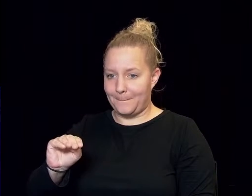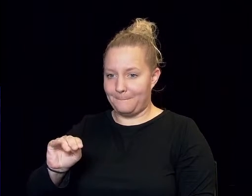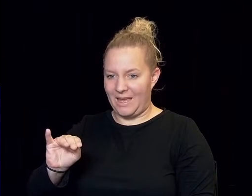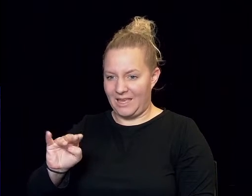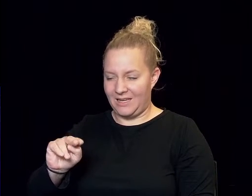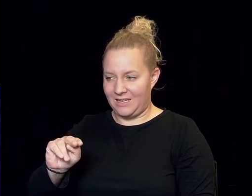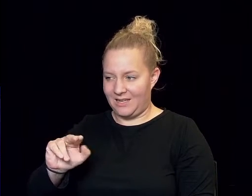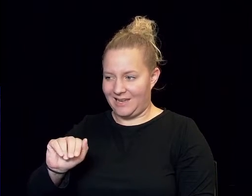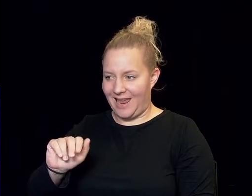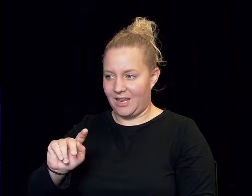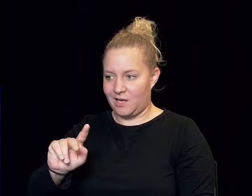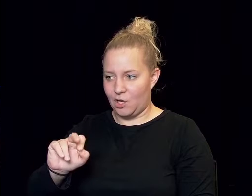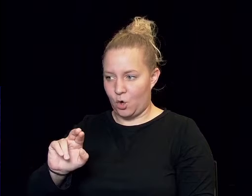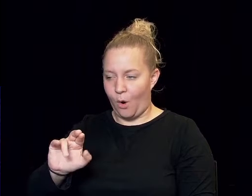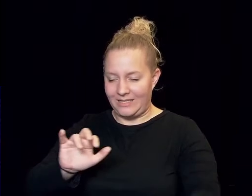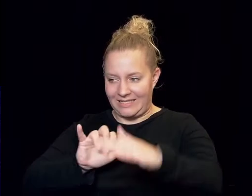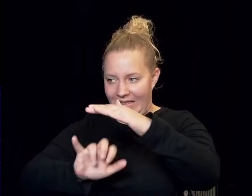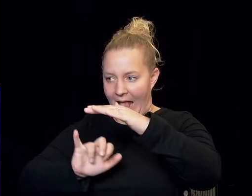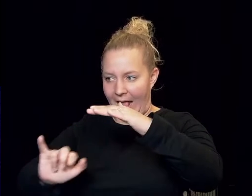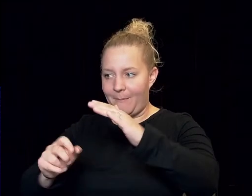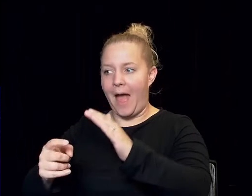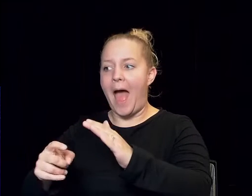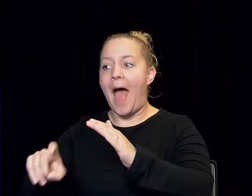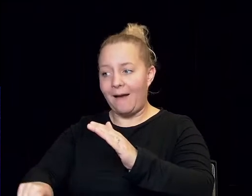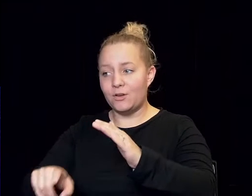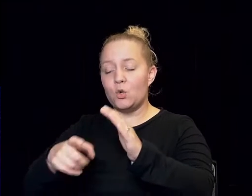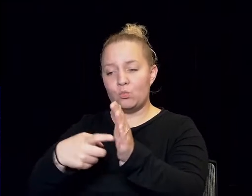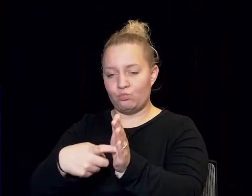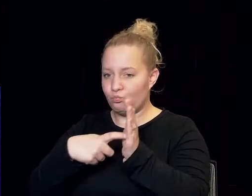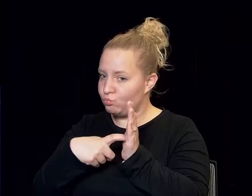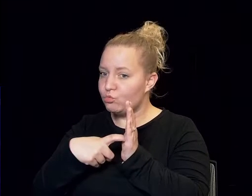Okay, and then we're going to actually use, sorry ran out of space, we're going to use